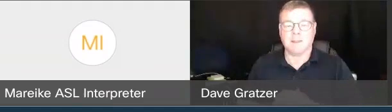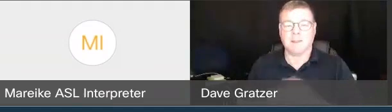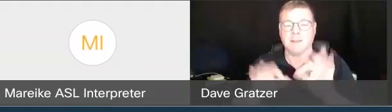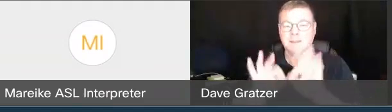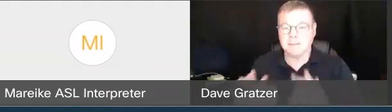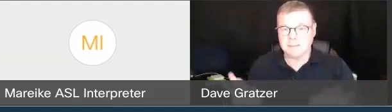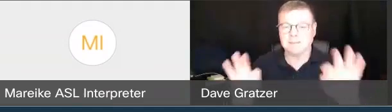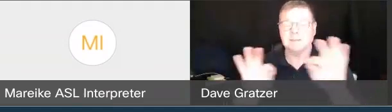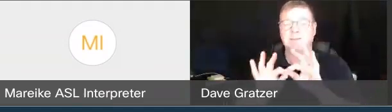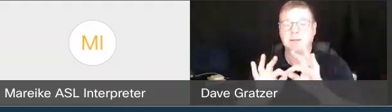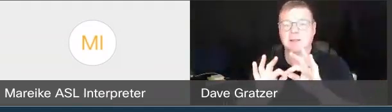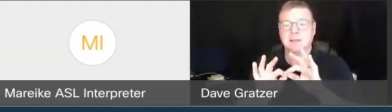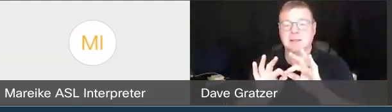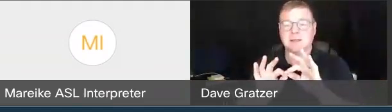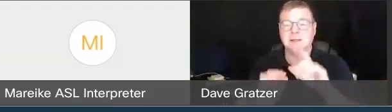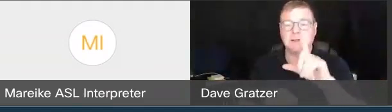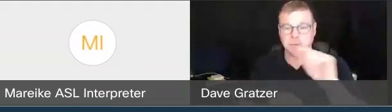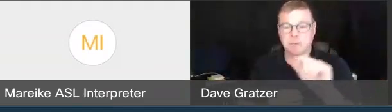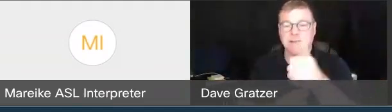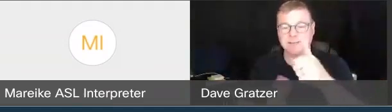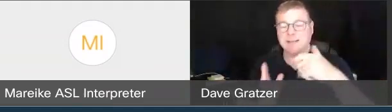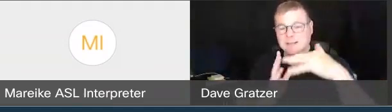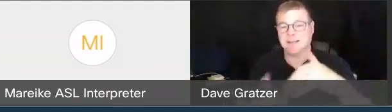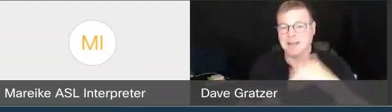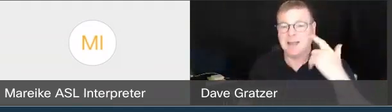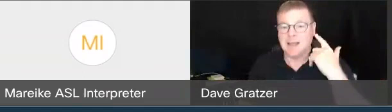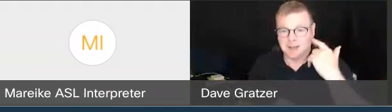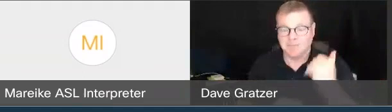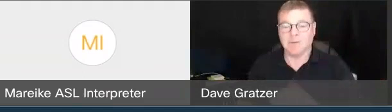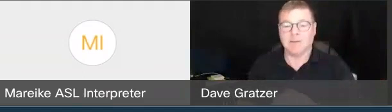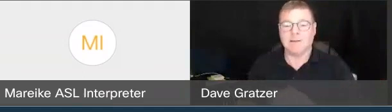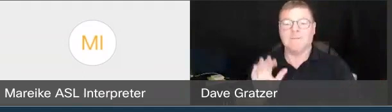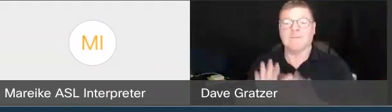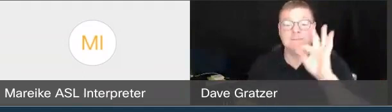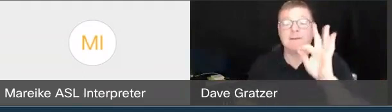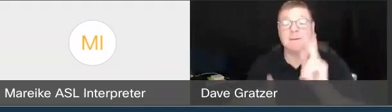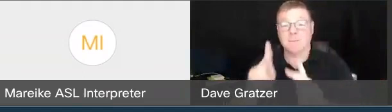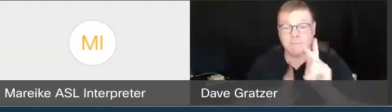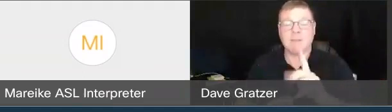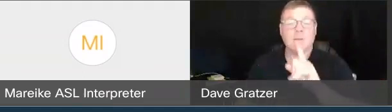a study in 2010 study conducted in California, found that participants in FACT were significantly